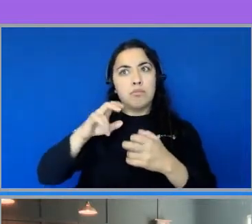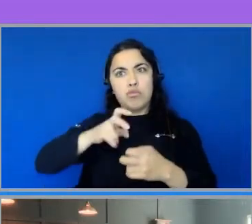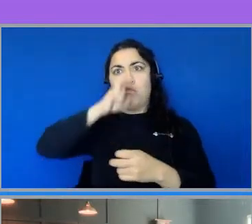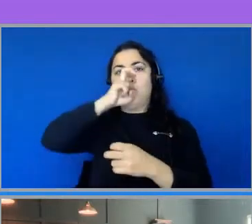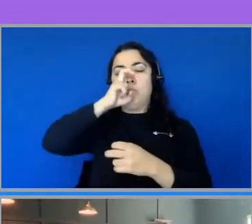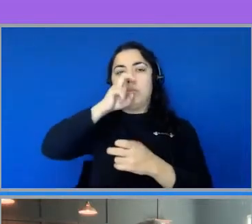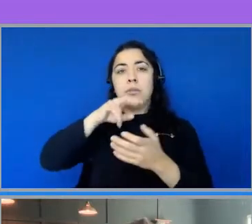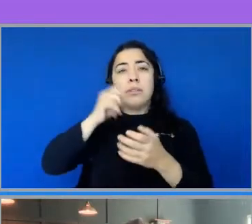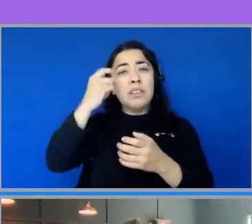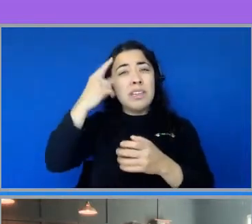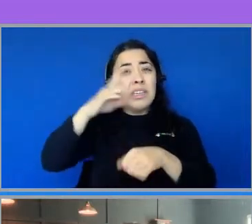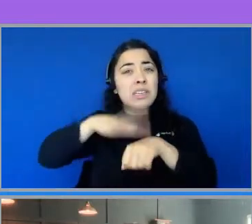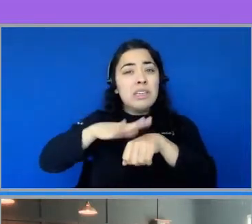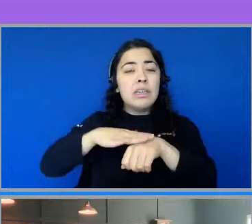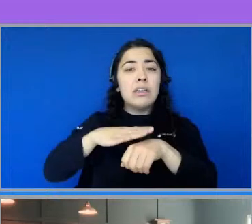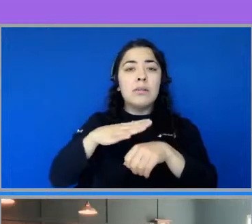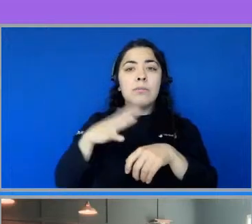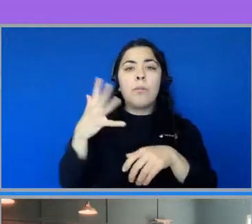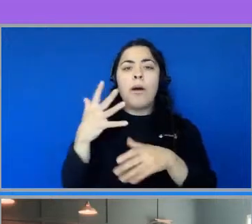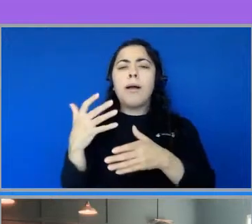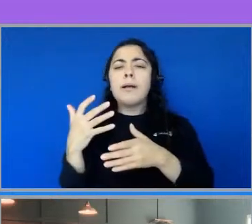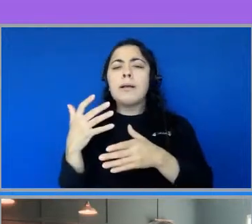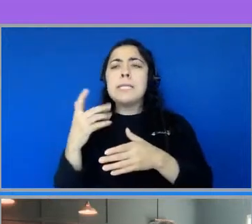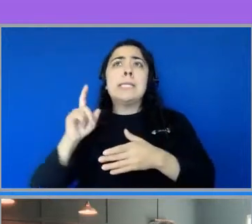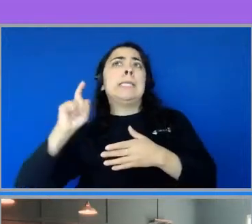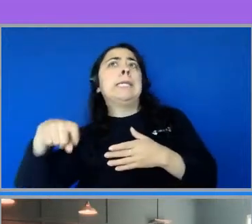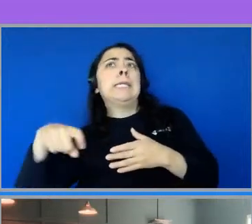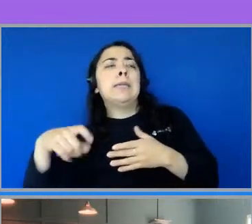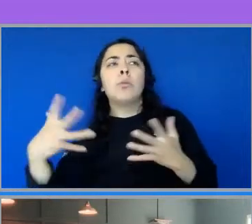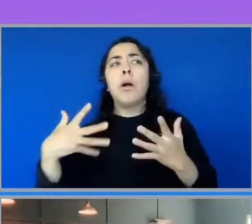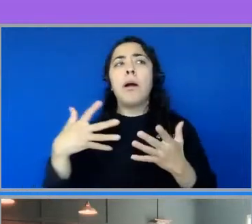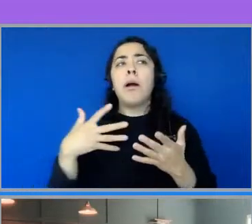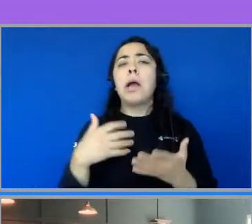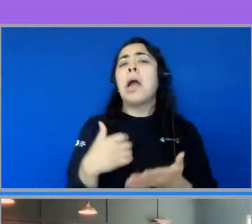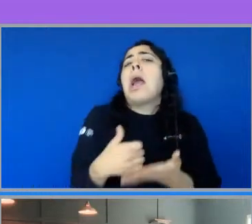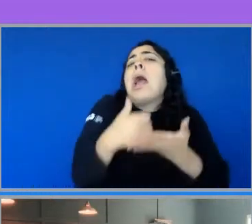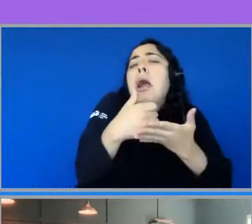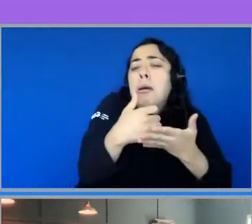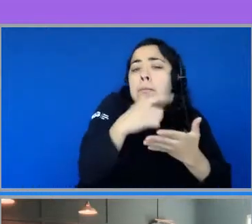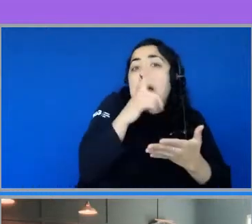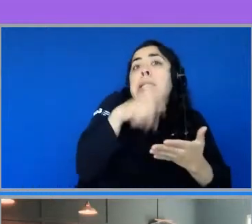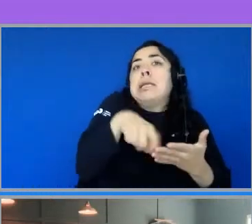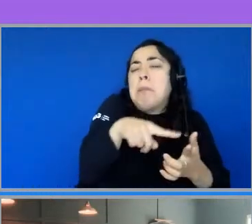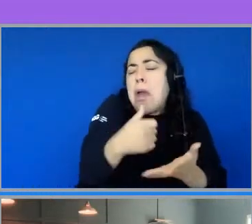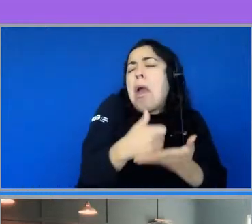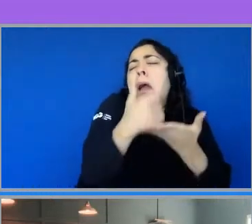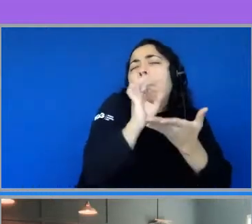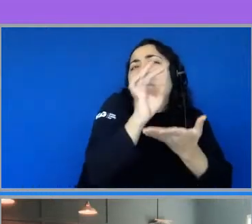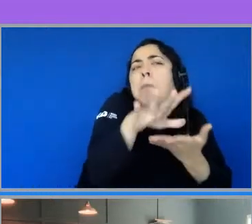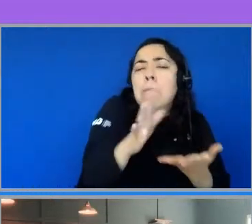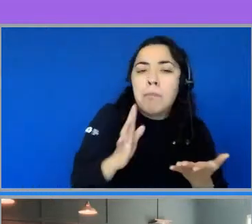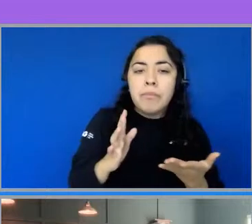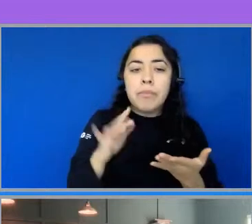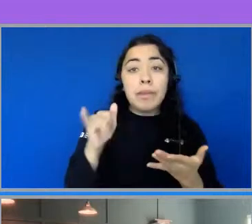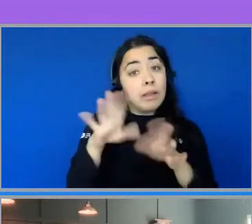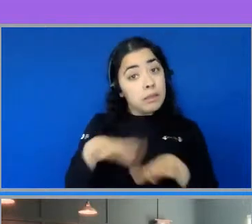well, what is helpful and what is needed. And this is important for your organization to align on early on when you're working